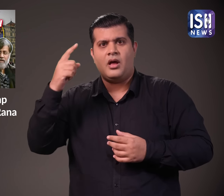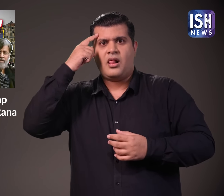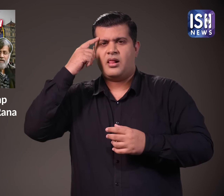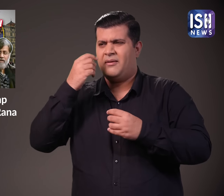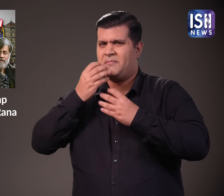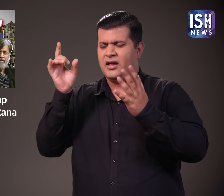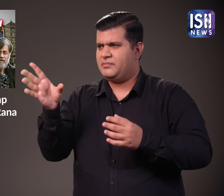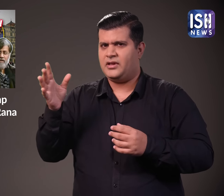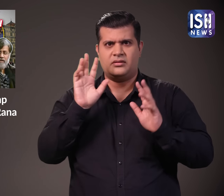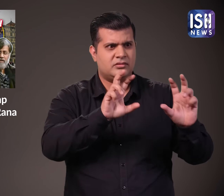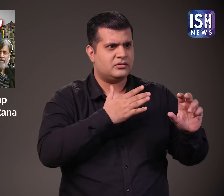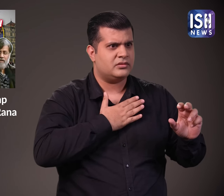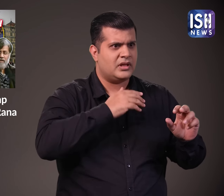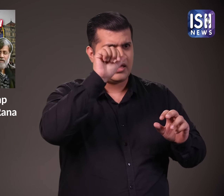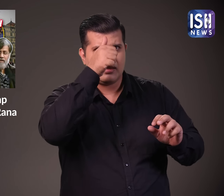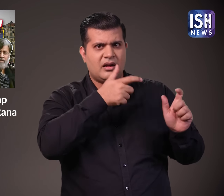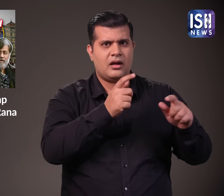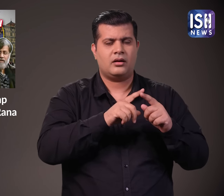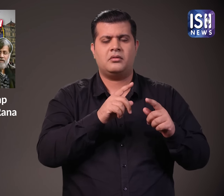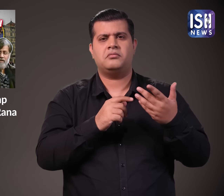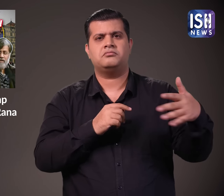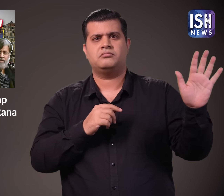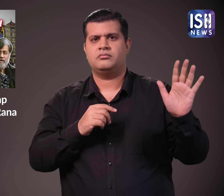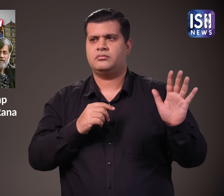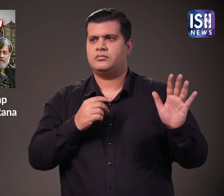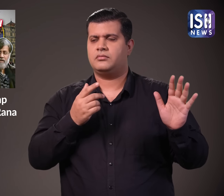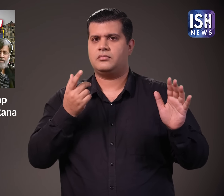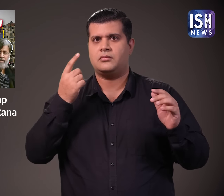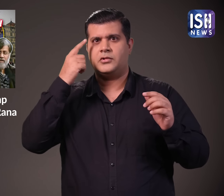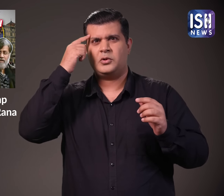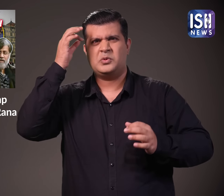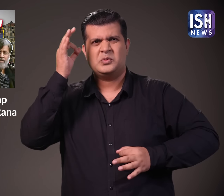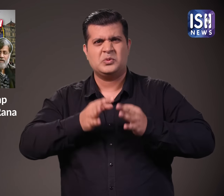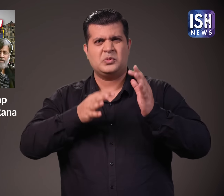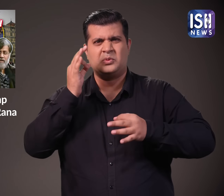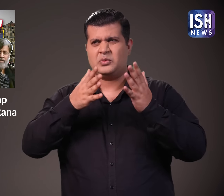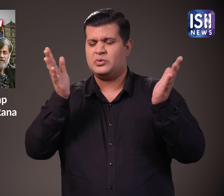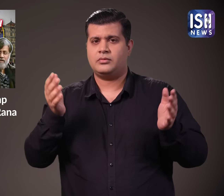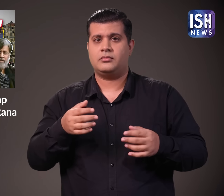He was criticized for not caring about the attacks or the loss of lives.